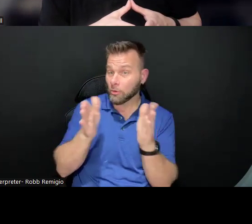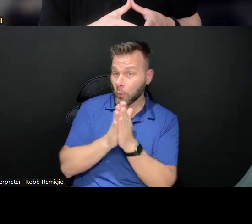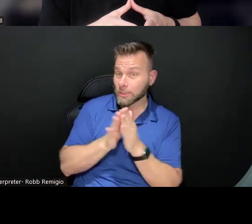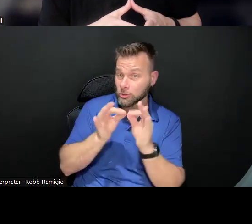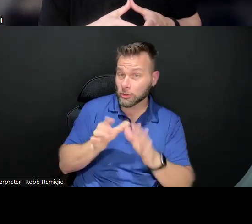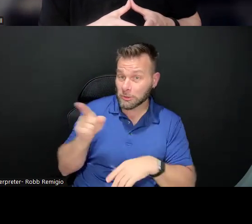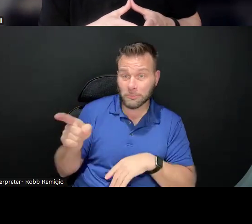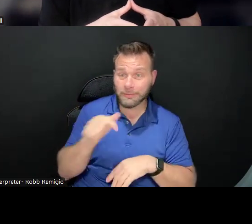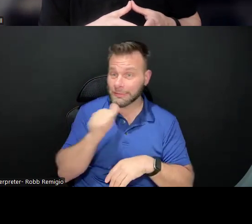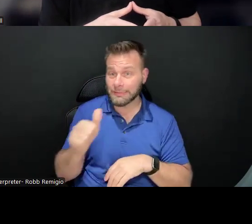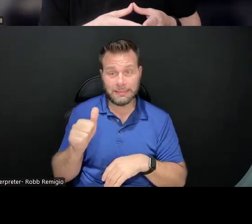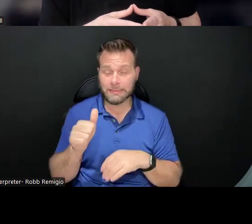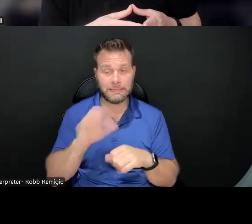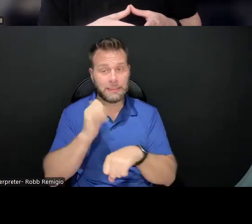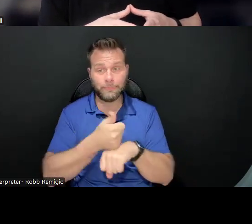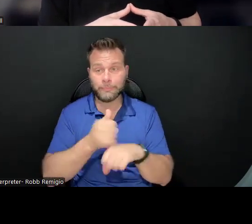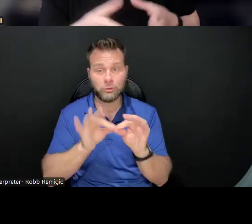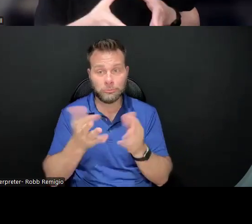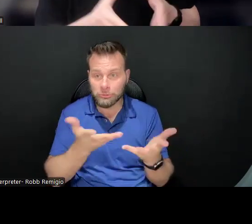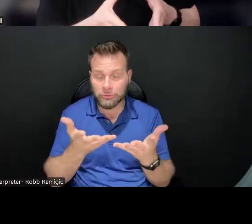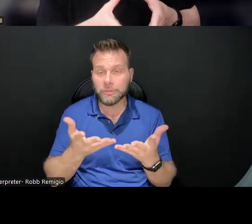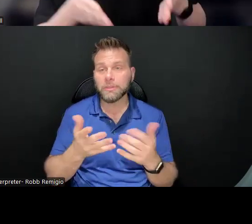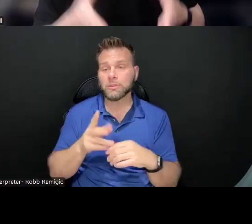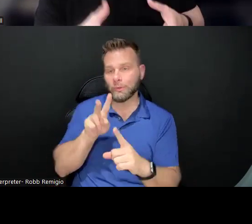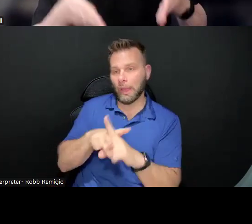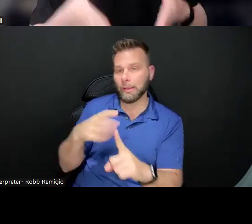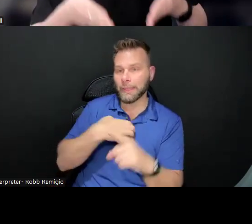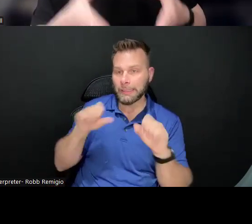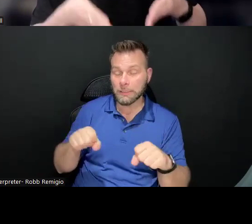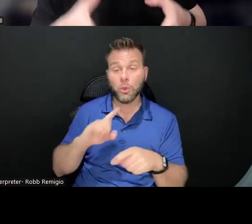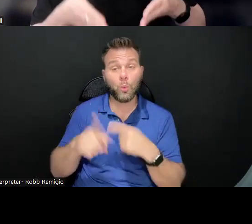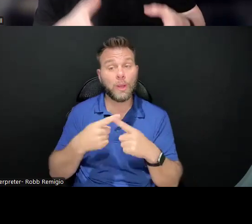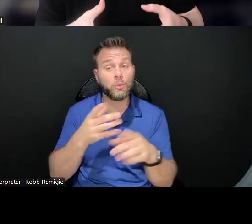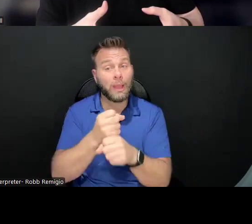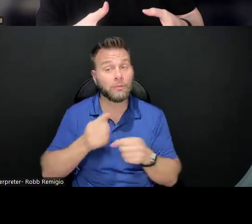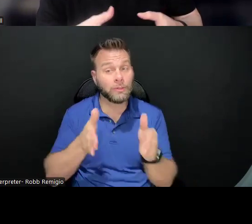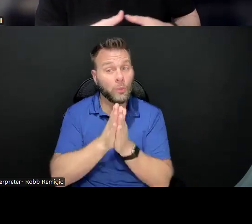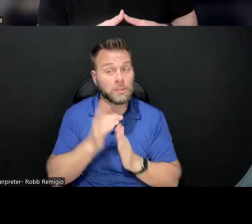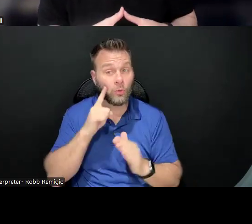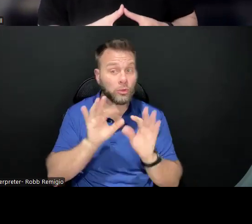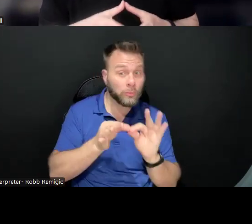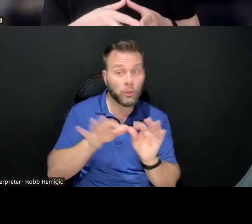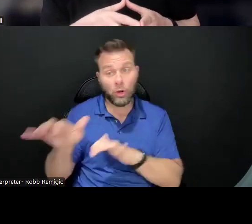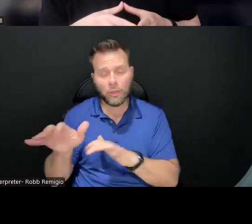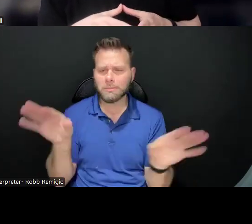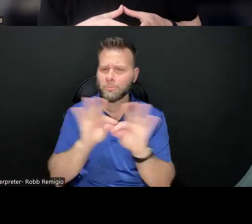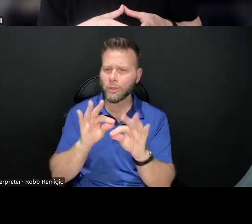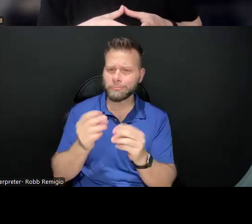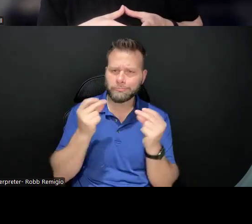case that the request is not being made on purpose because somebody doesn't want to meet it. When you get a request, make it ASAP.